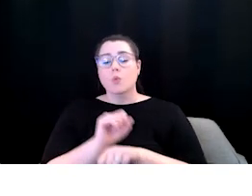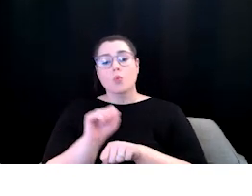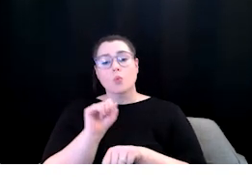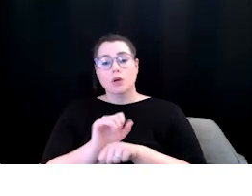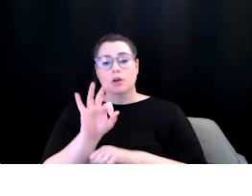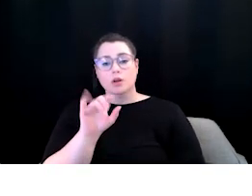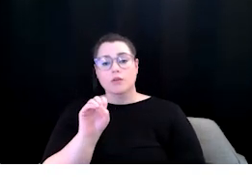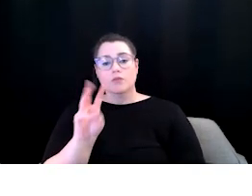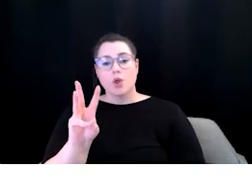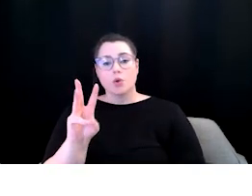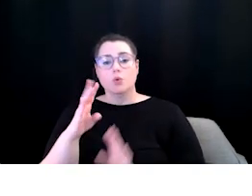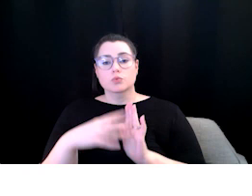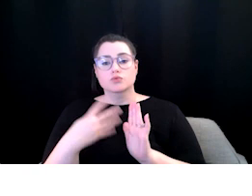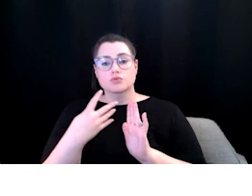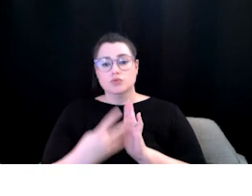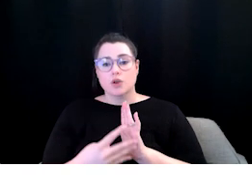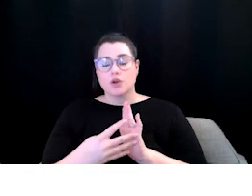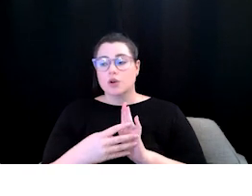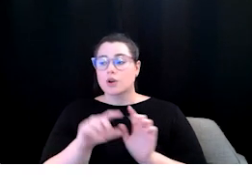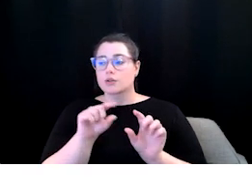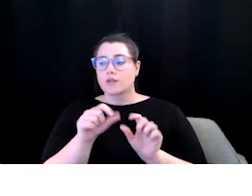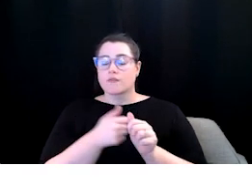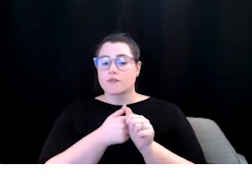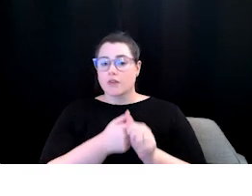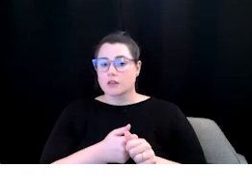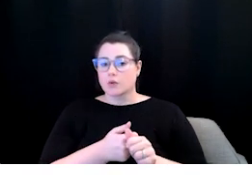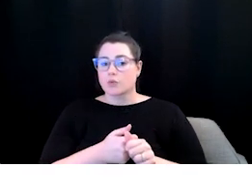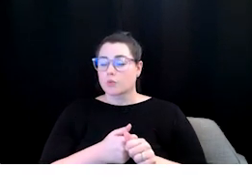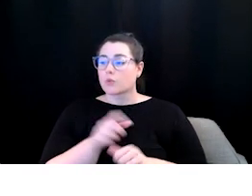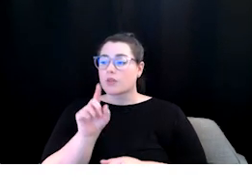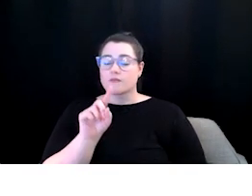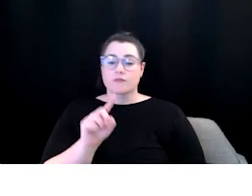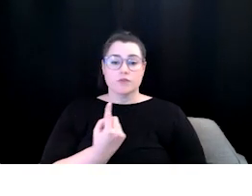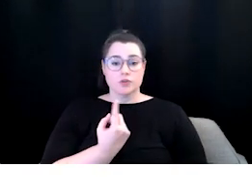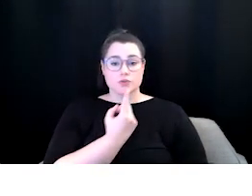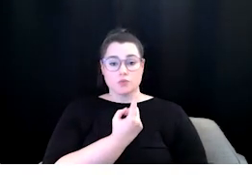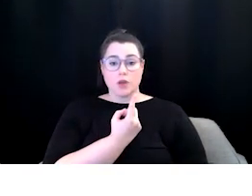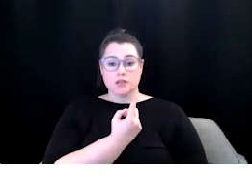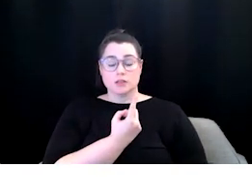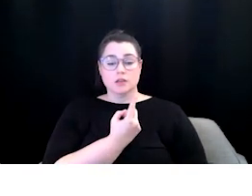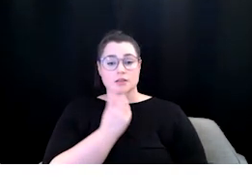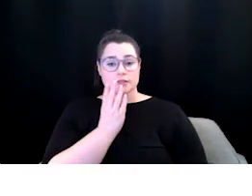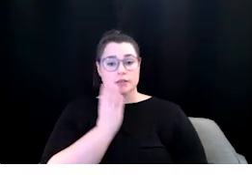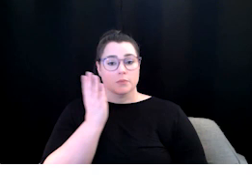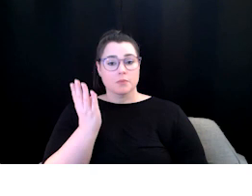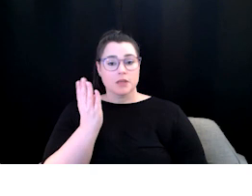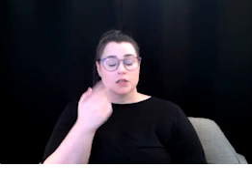when you submit your proposal on Grants.gov, you're in this first box. This green box is where it is at NSF.